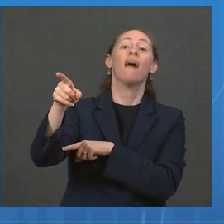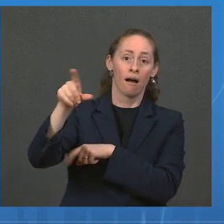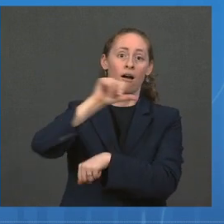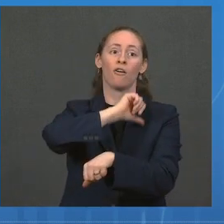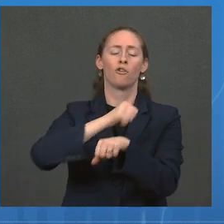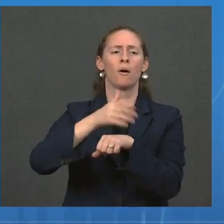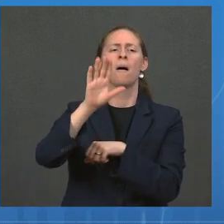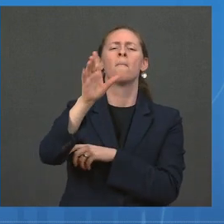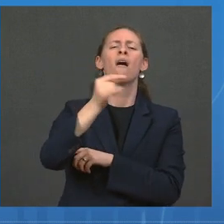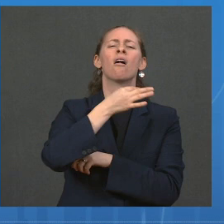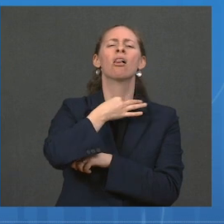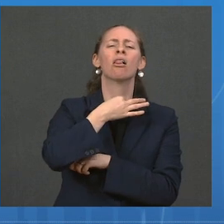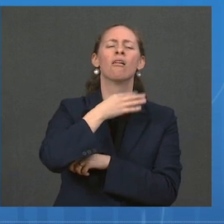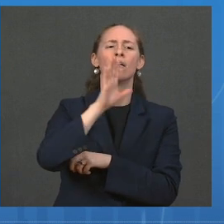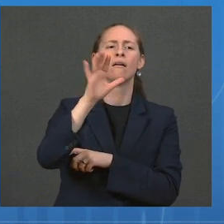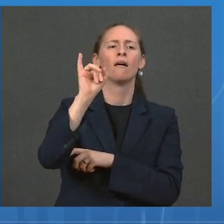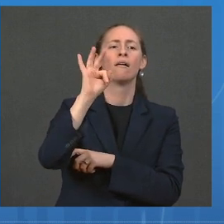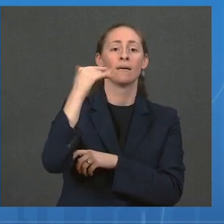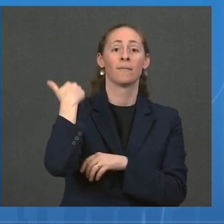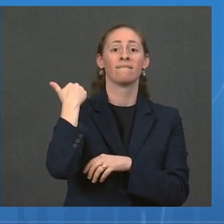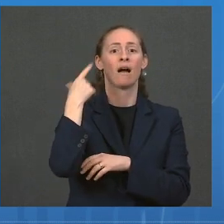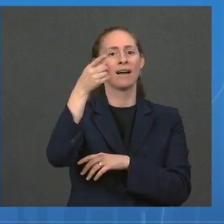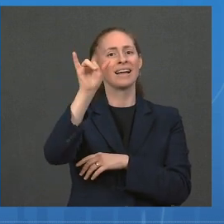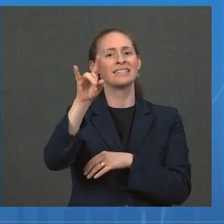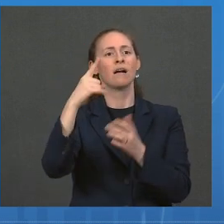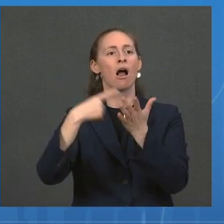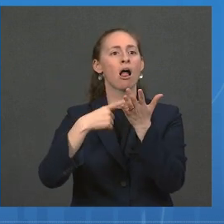was that the White House, in publicizing those plans,